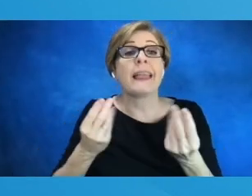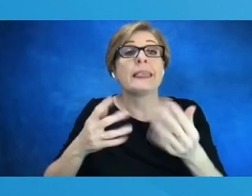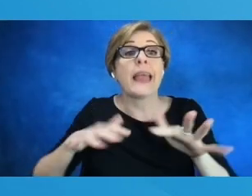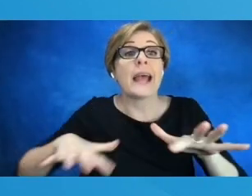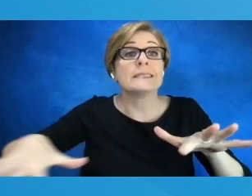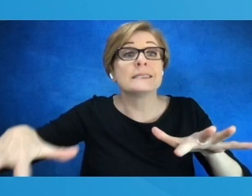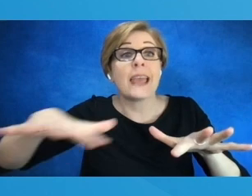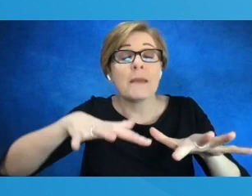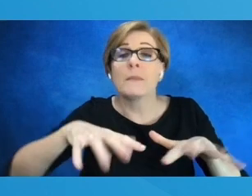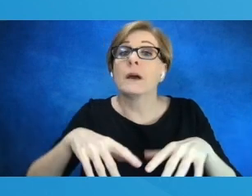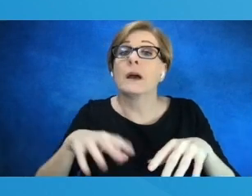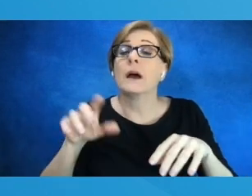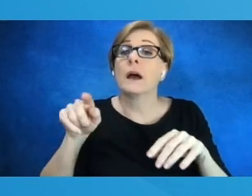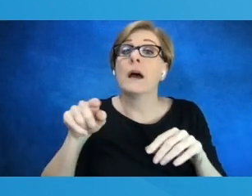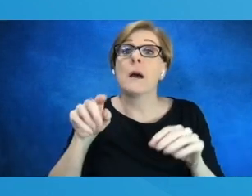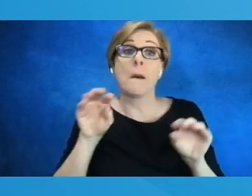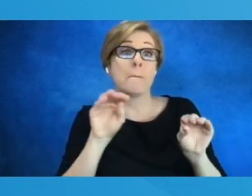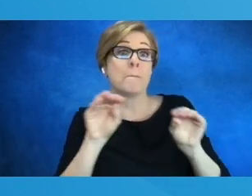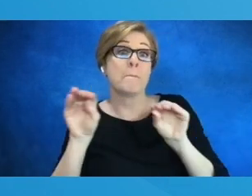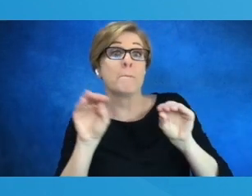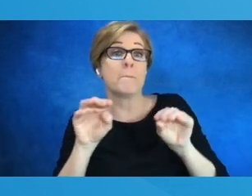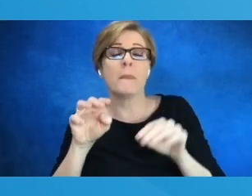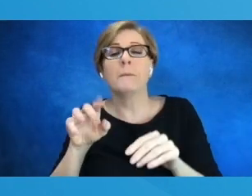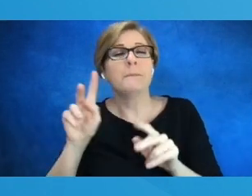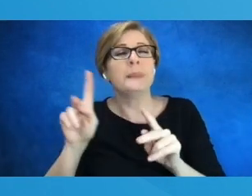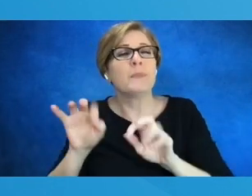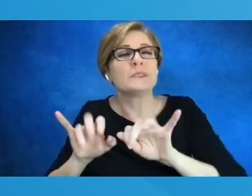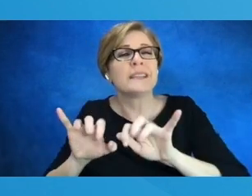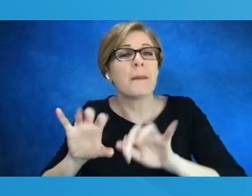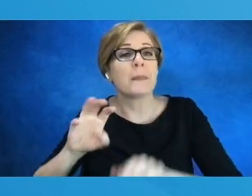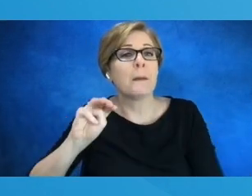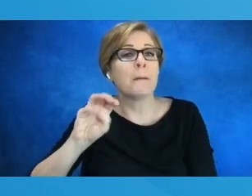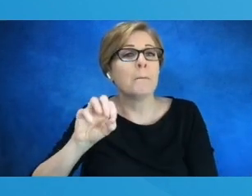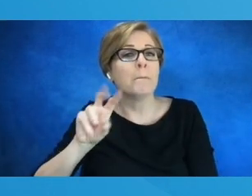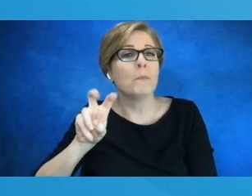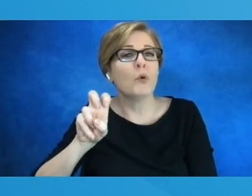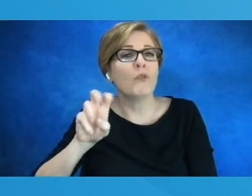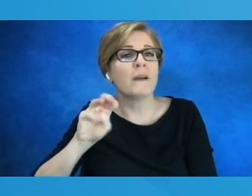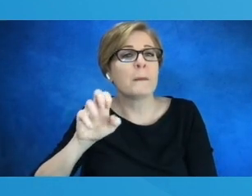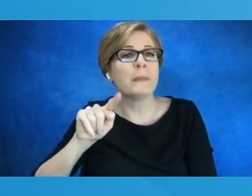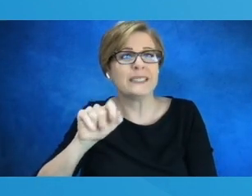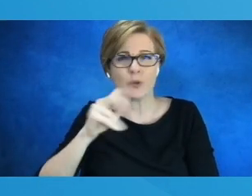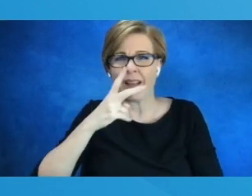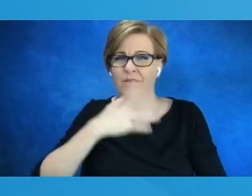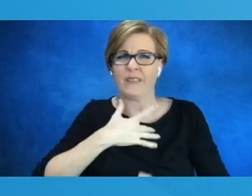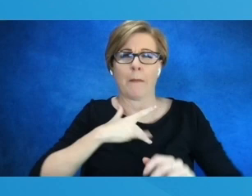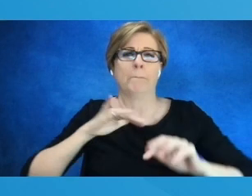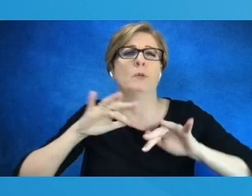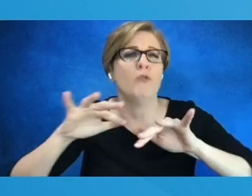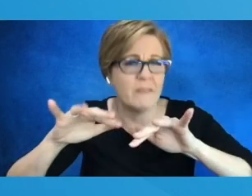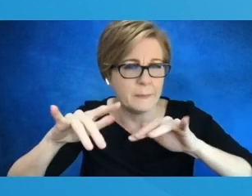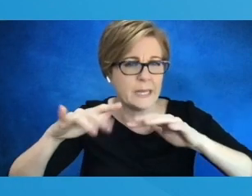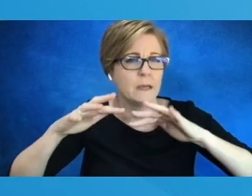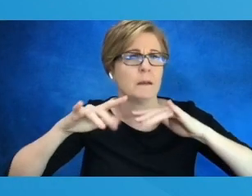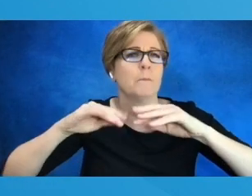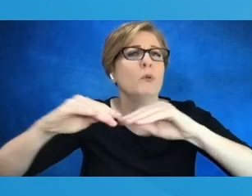Movement is another word that's coming up. Definitely, you can sense this feeling that things are moving in both.